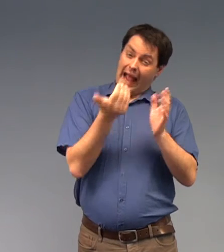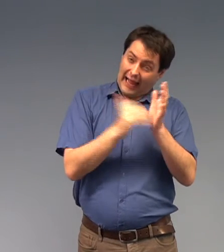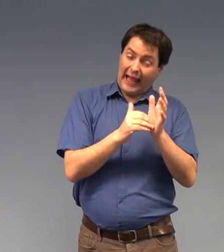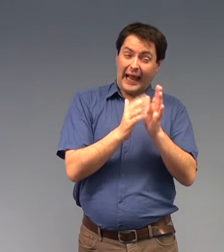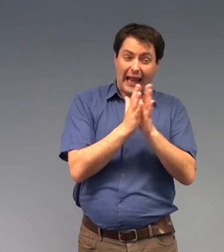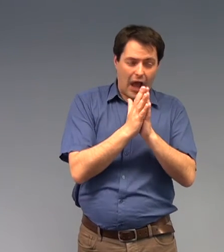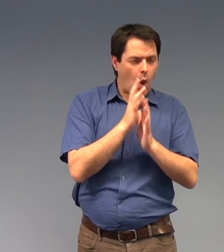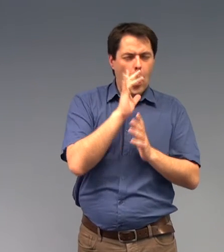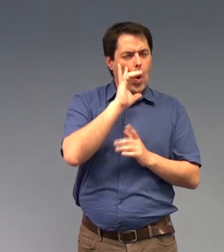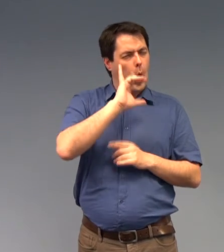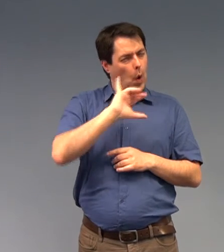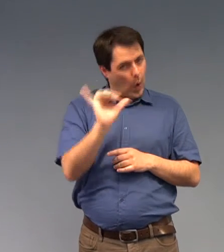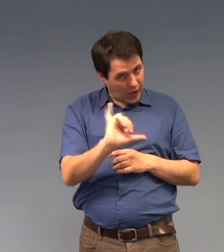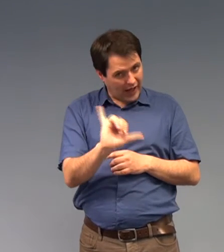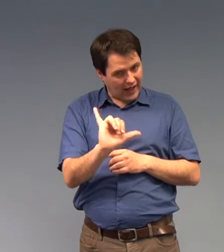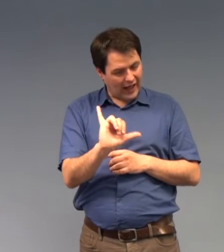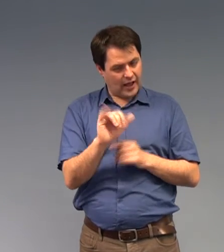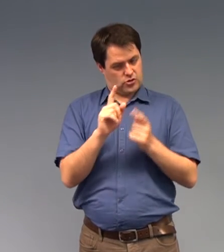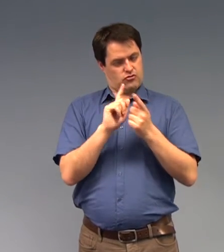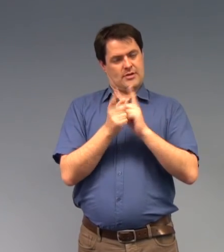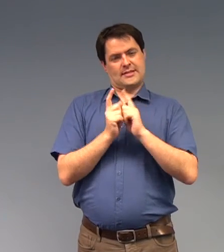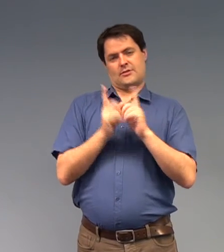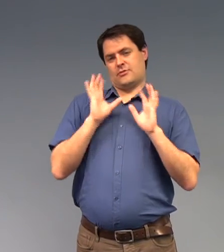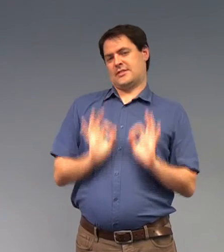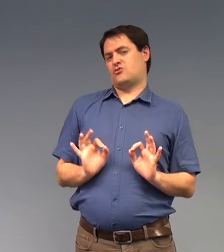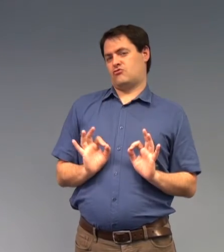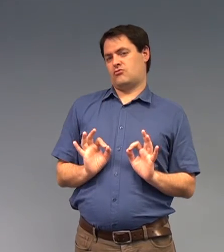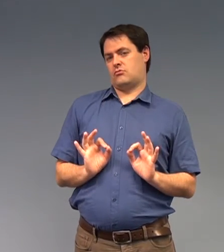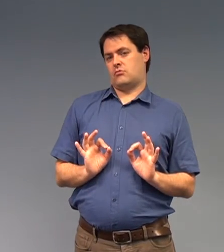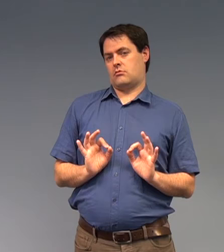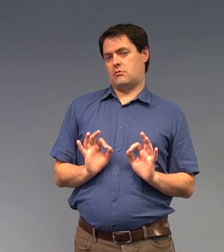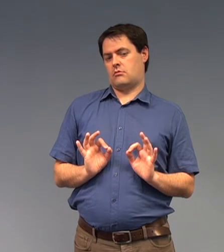or whether it was a decision by the translator.